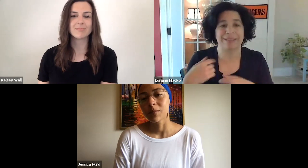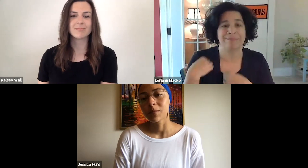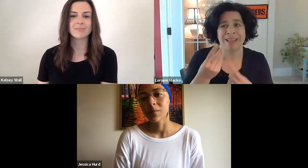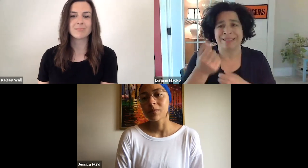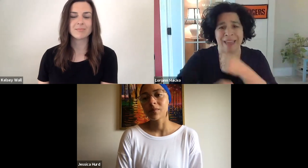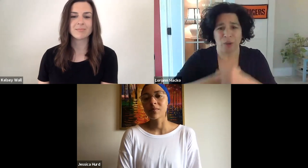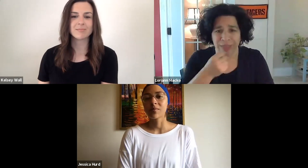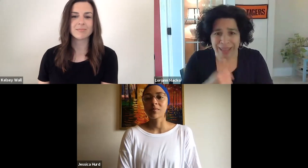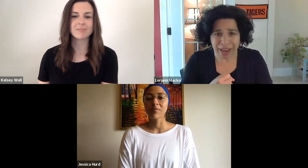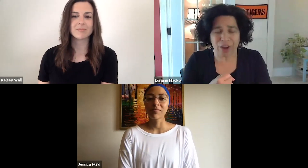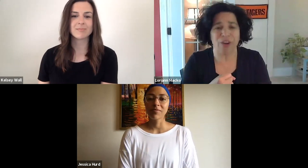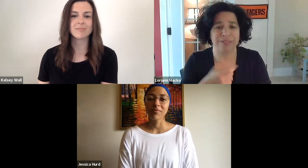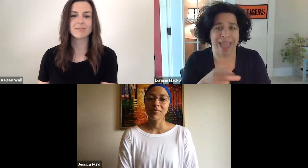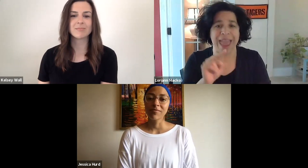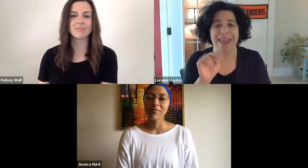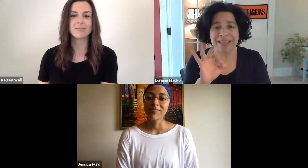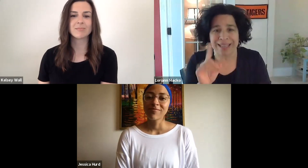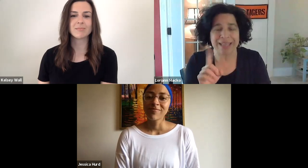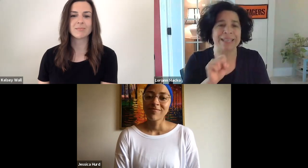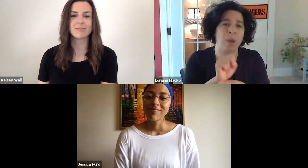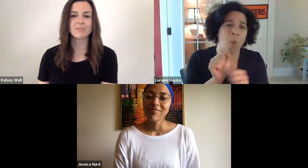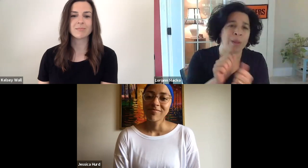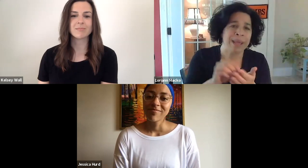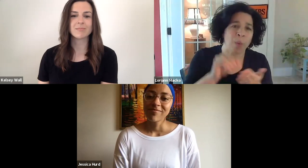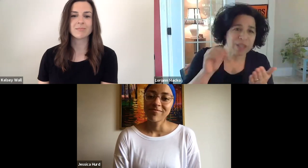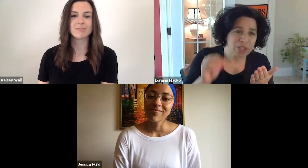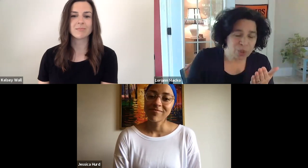and Academic Servicing on campus here.